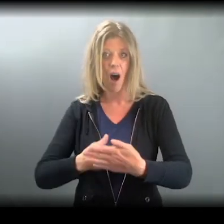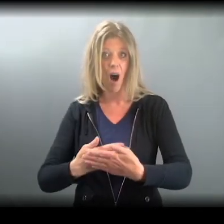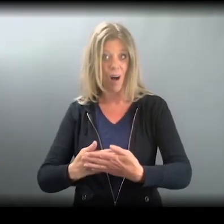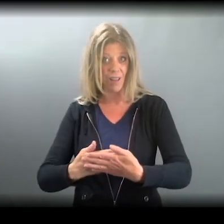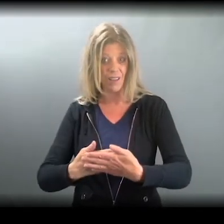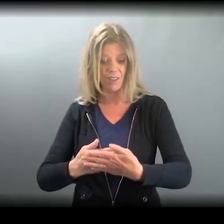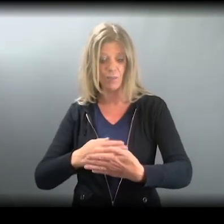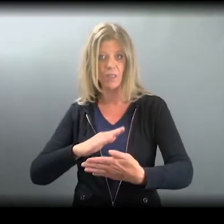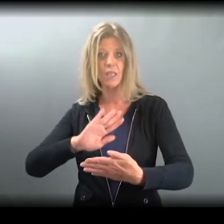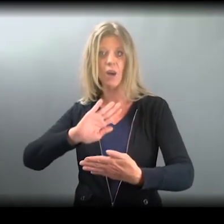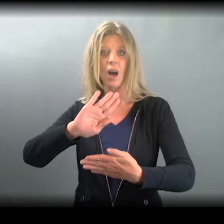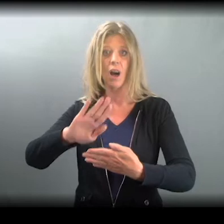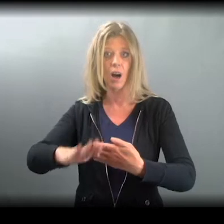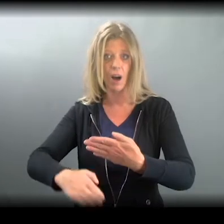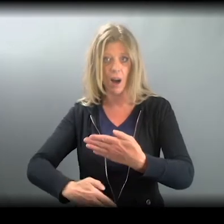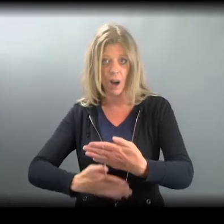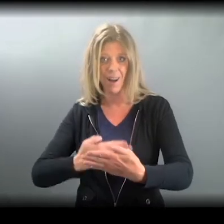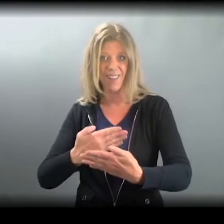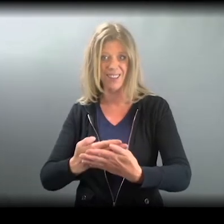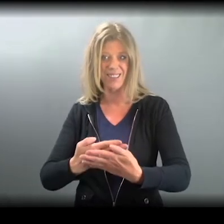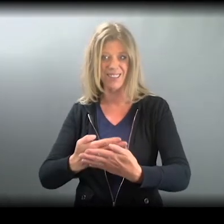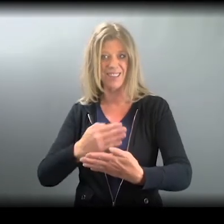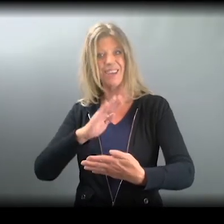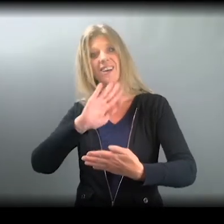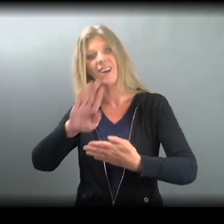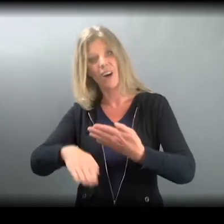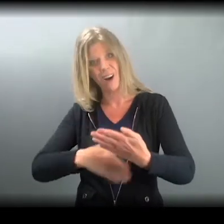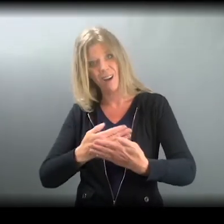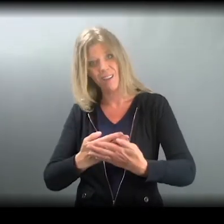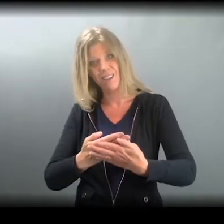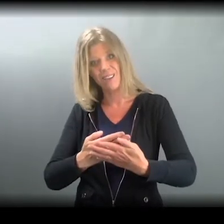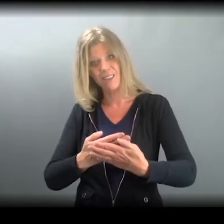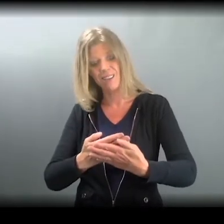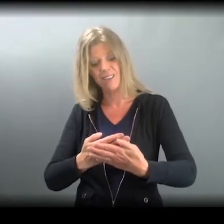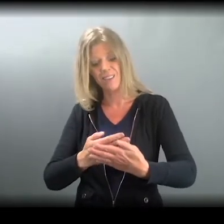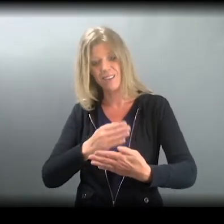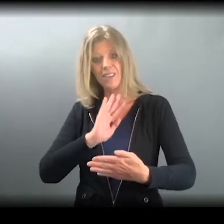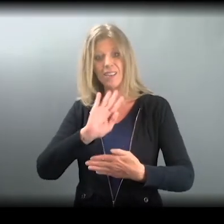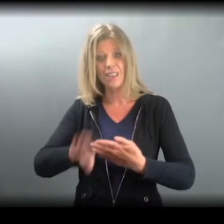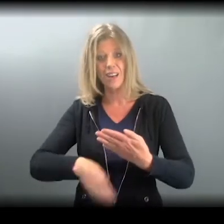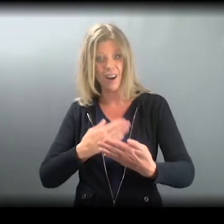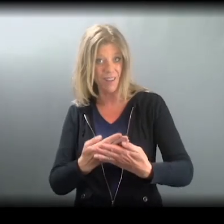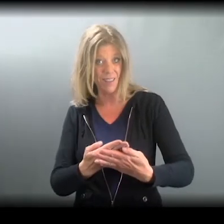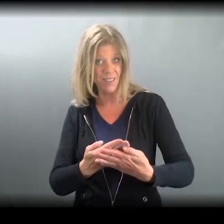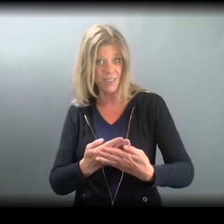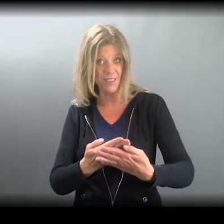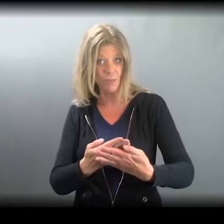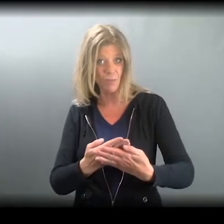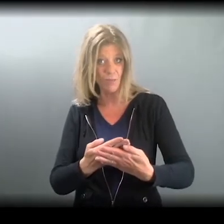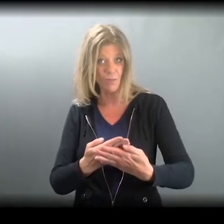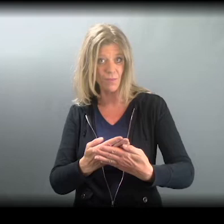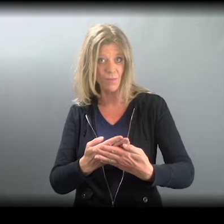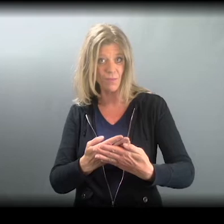ALL